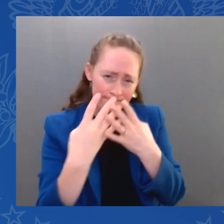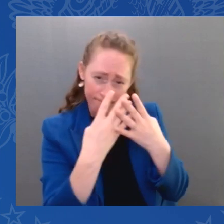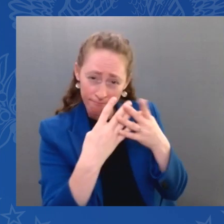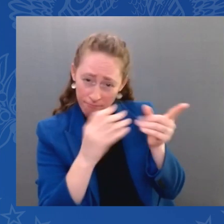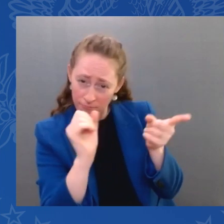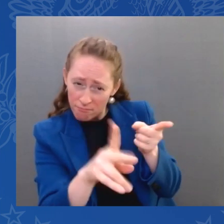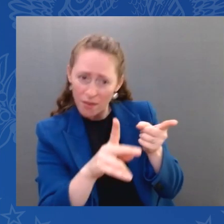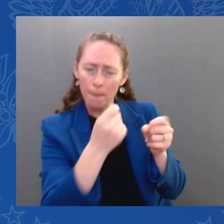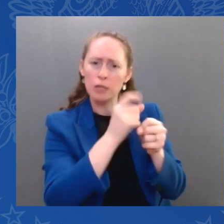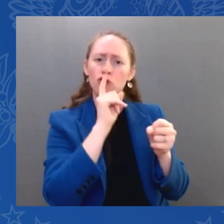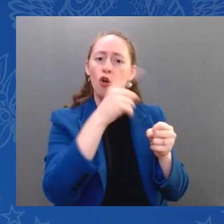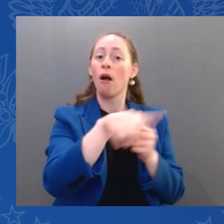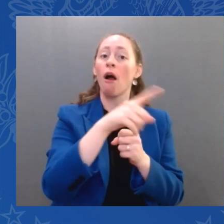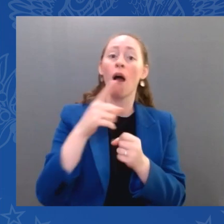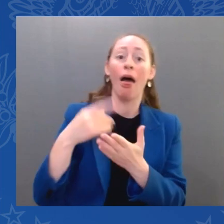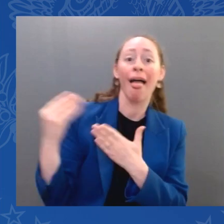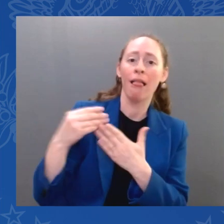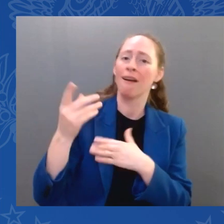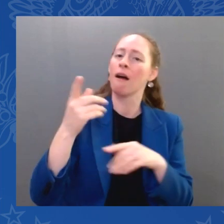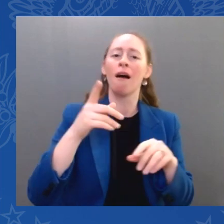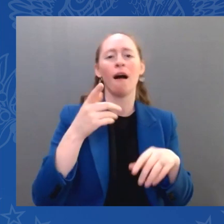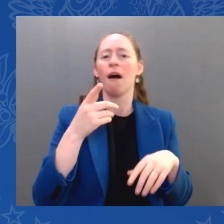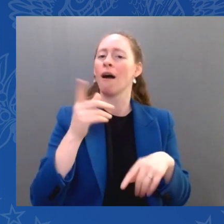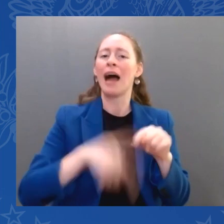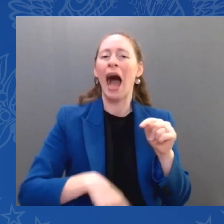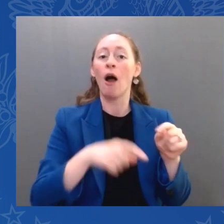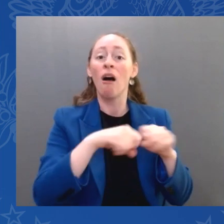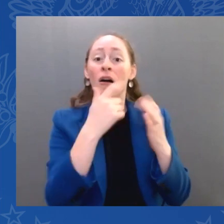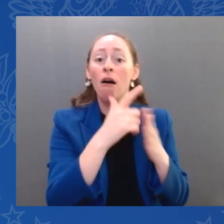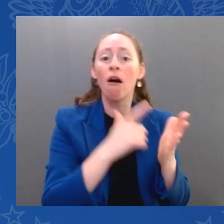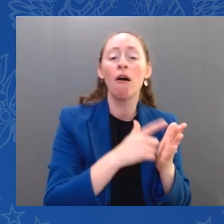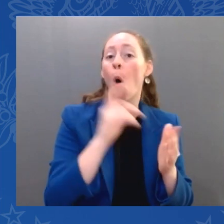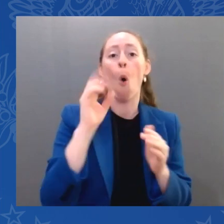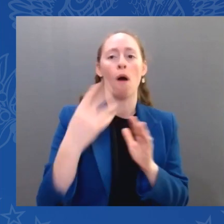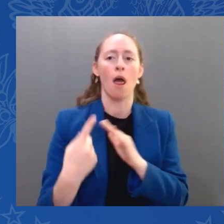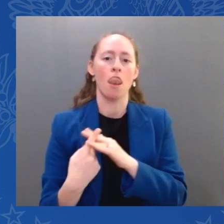that the vast majority of Americans, including the majority of gun owners, agree on.